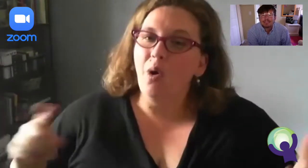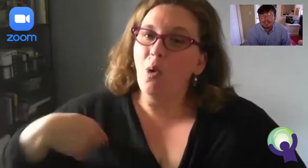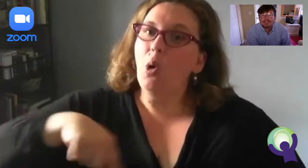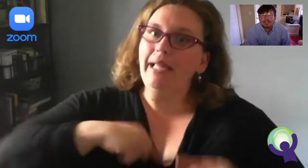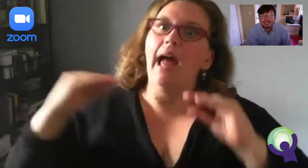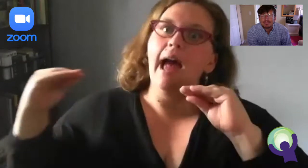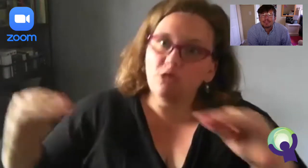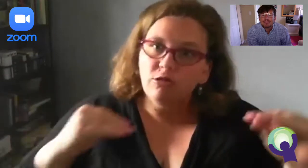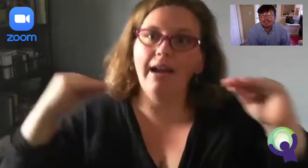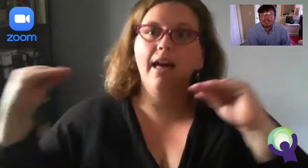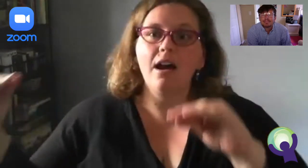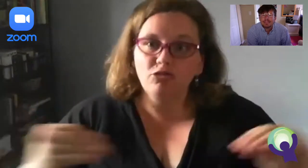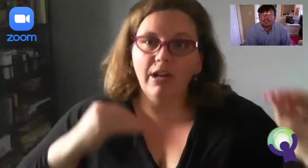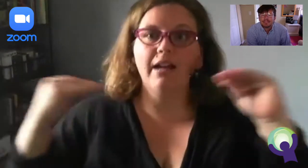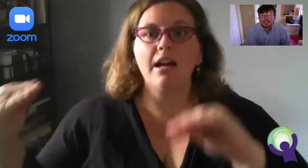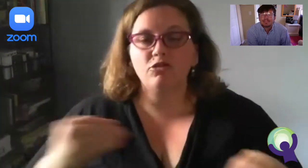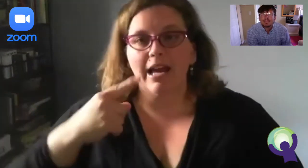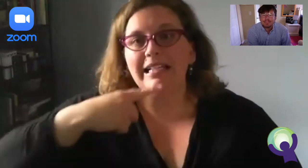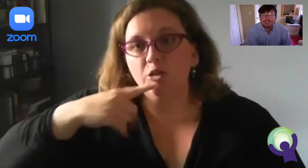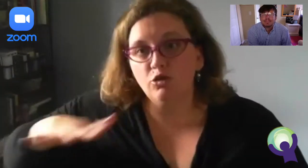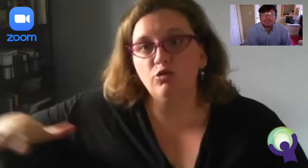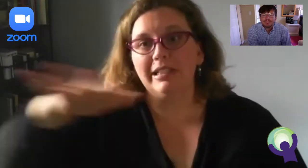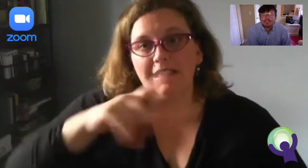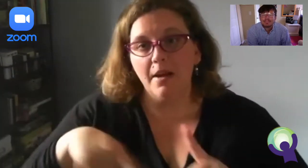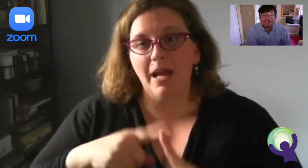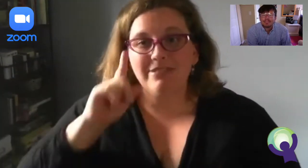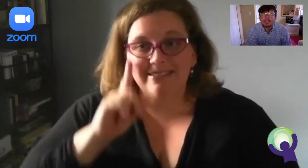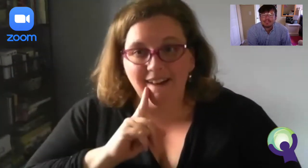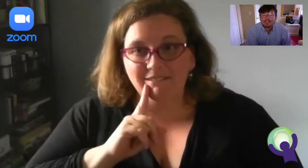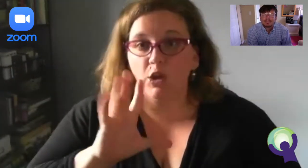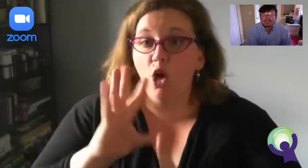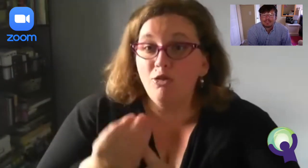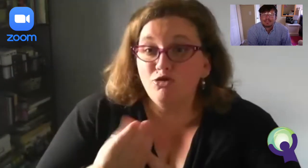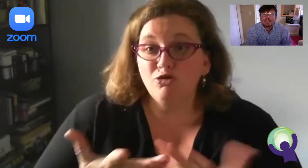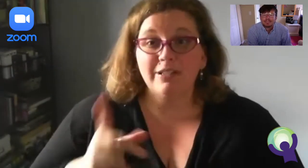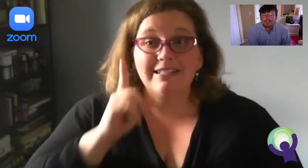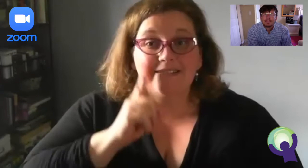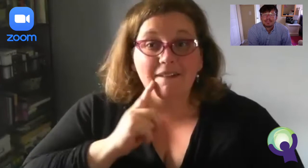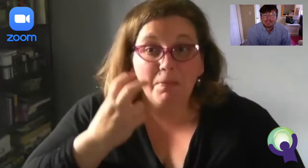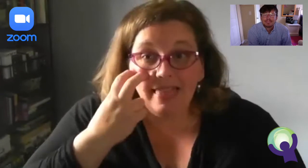communication access that people need and so we educate the hearing general public about people who are deaf and Deaf